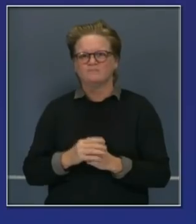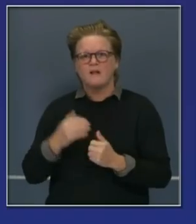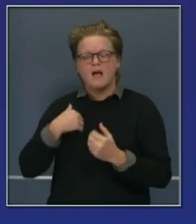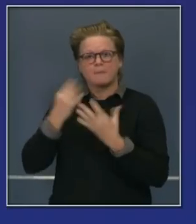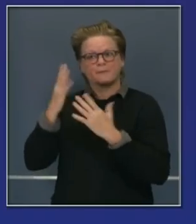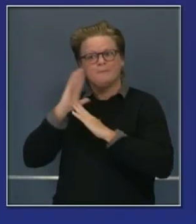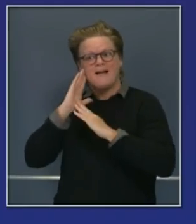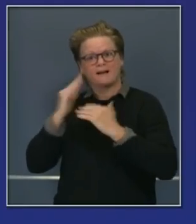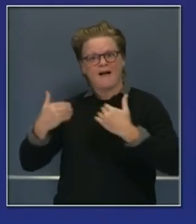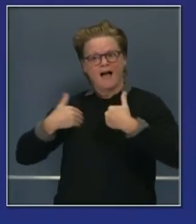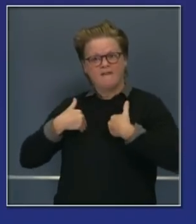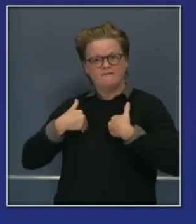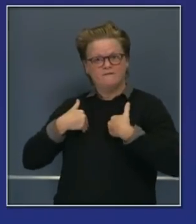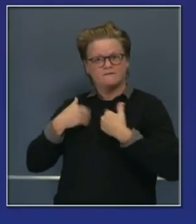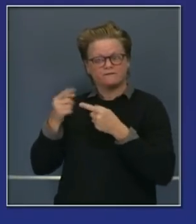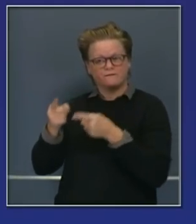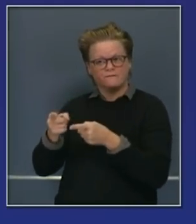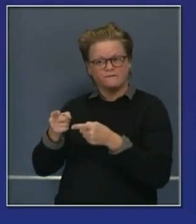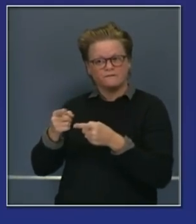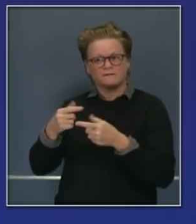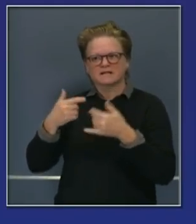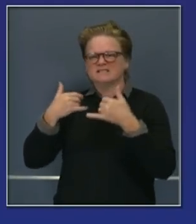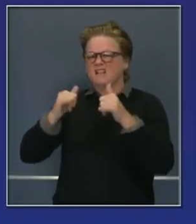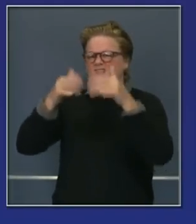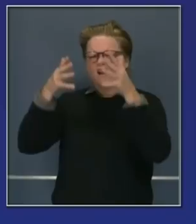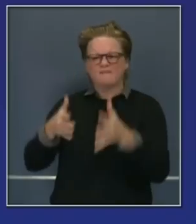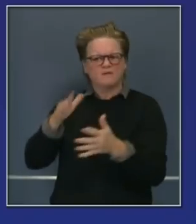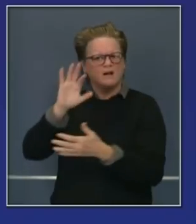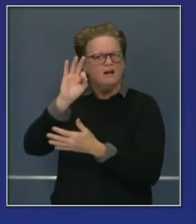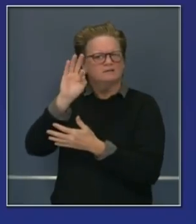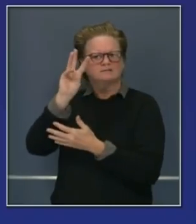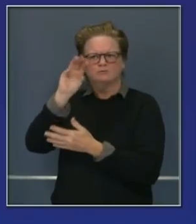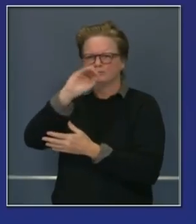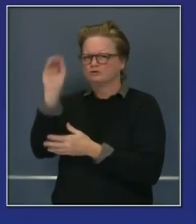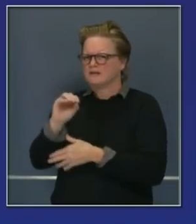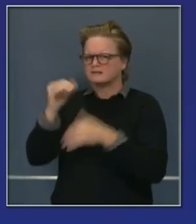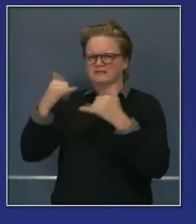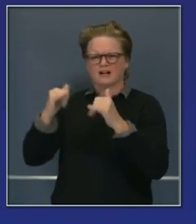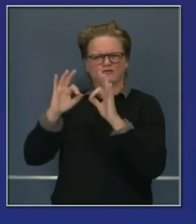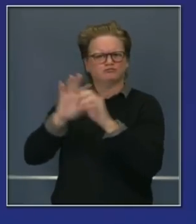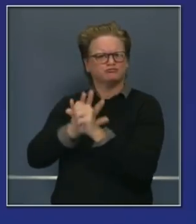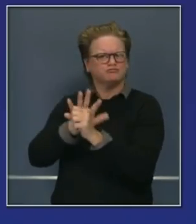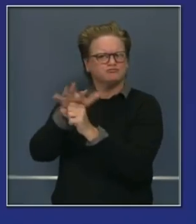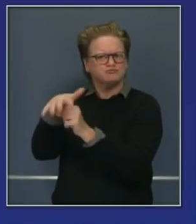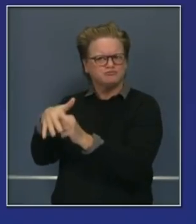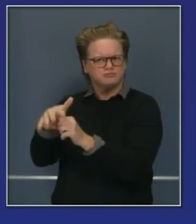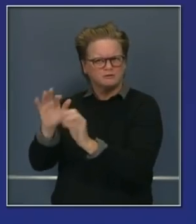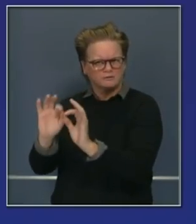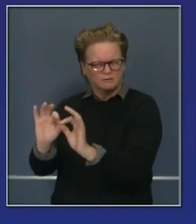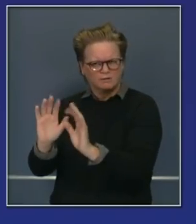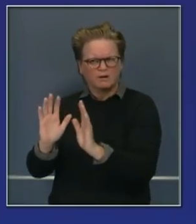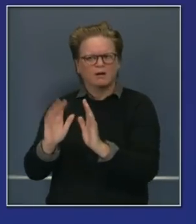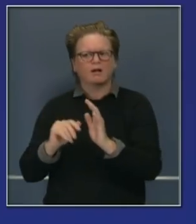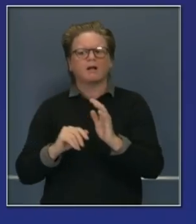THAT TREND LINE CONTINUES UP. I WILL GIVE YOU A SENSE OF WHAT THAT MEANS TO A TOTAL SYSTEM CAPACITY.